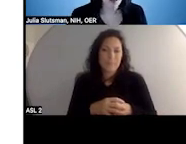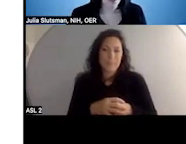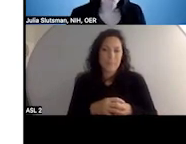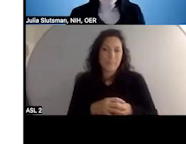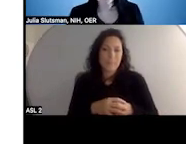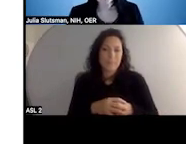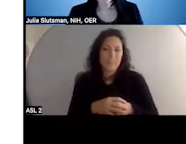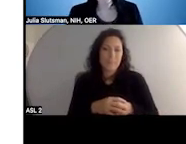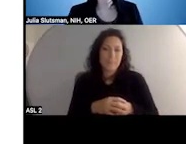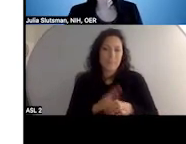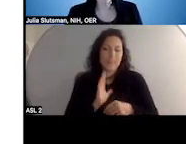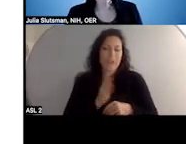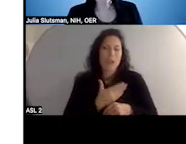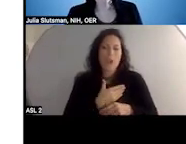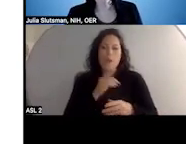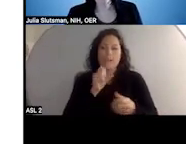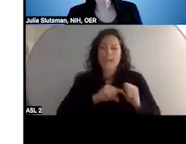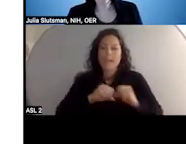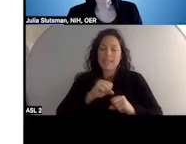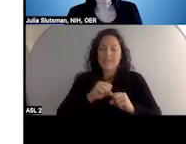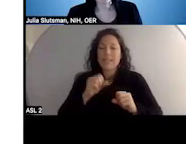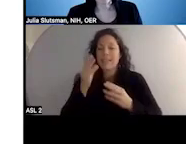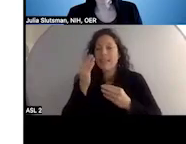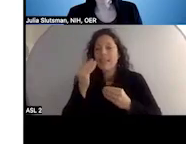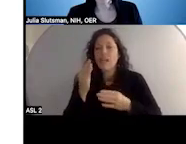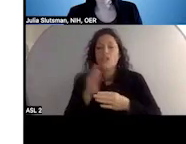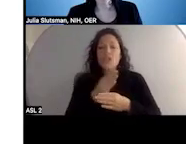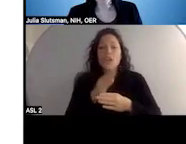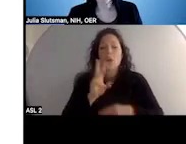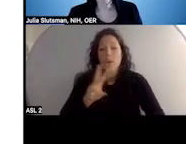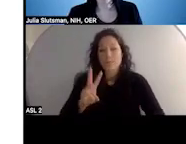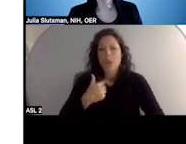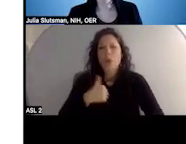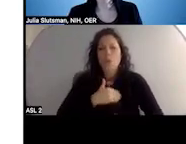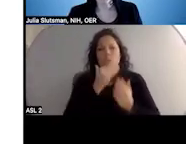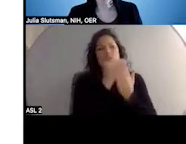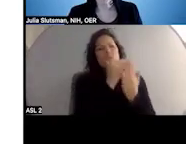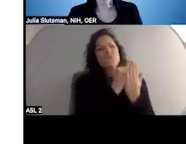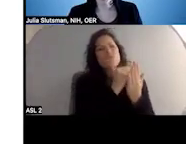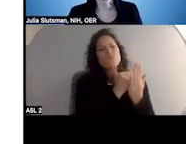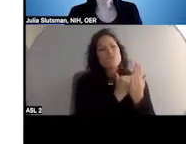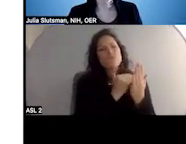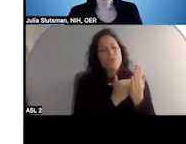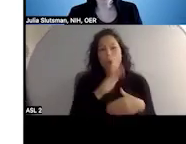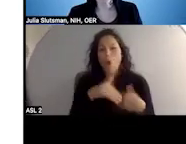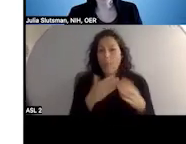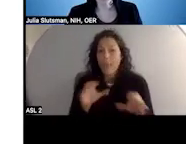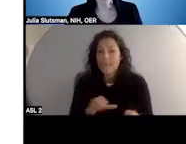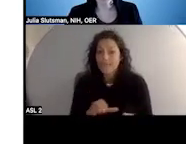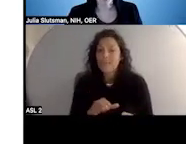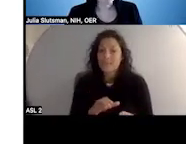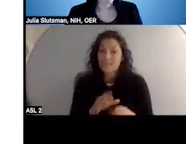On our scientific data-sharing website, we list out comprehensively all activities that are subject to the DMS policy.